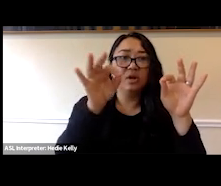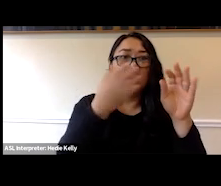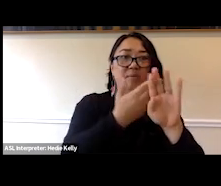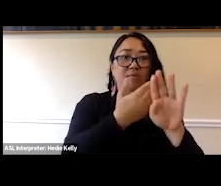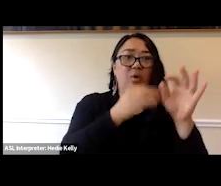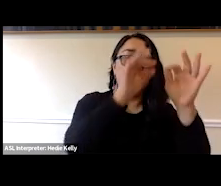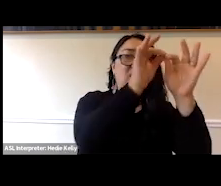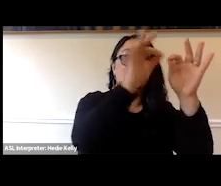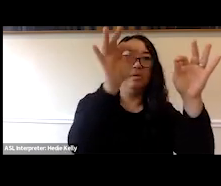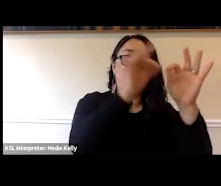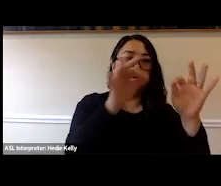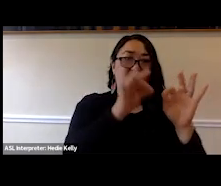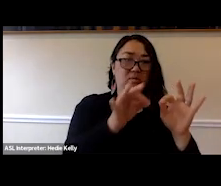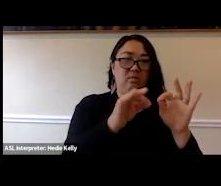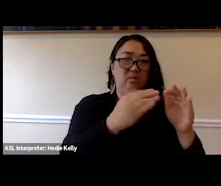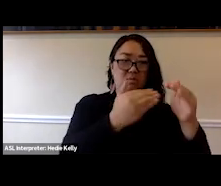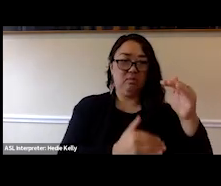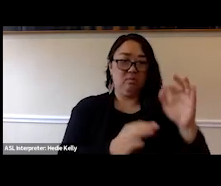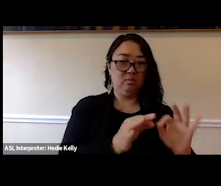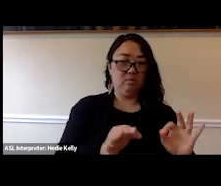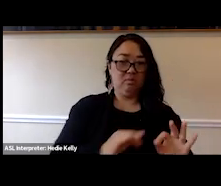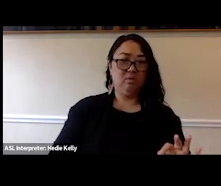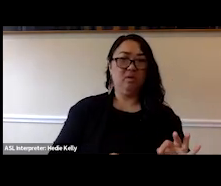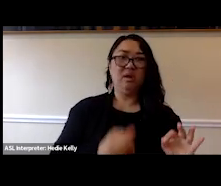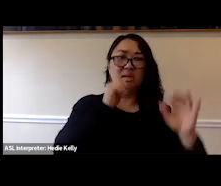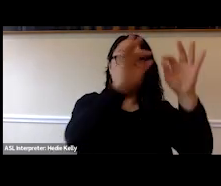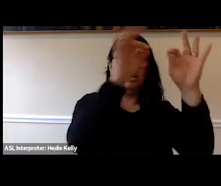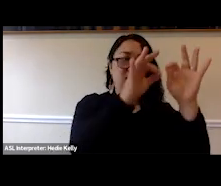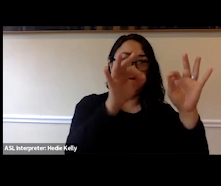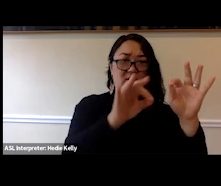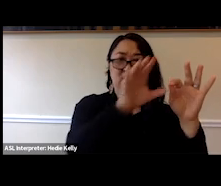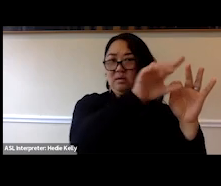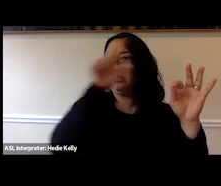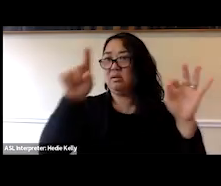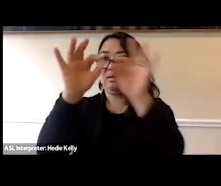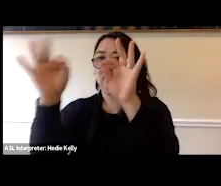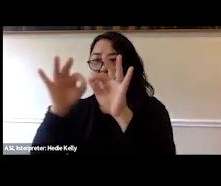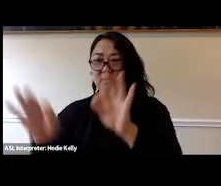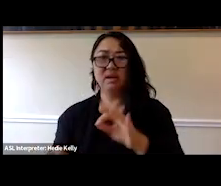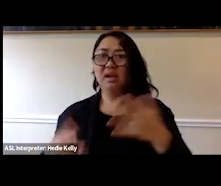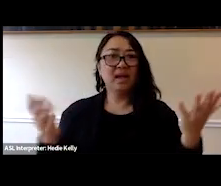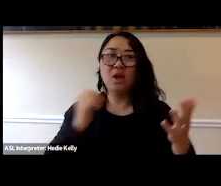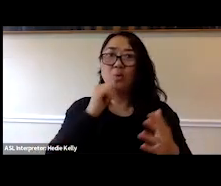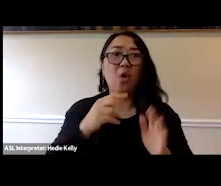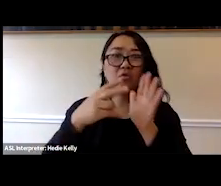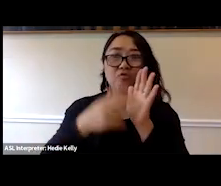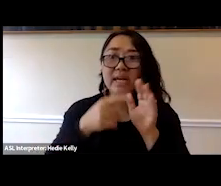And none of these headings on this page are going to read as headings because we haven't told Acrobat or the document that these are headings.